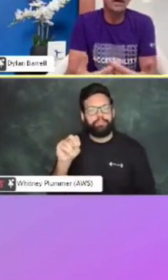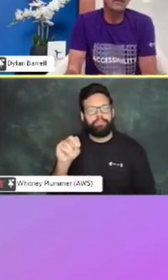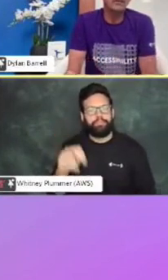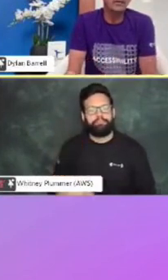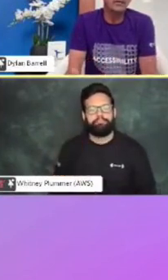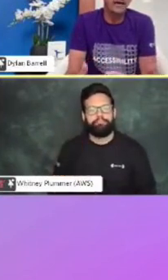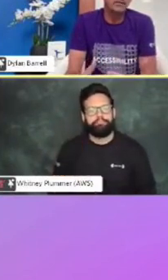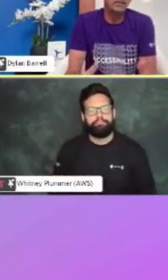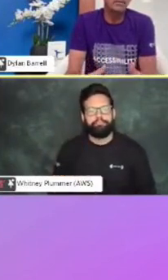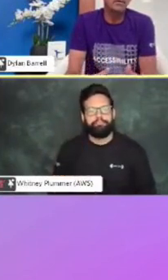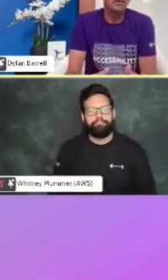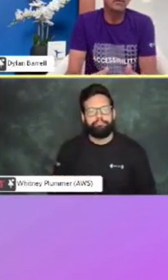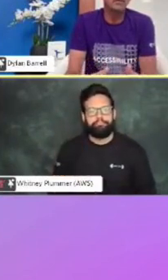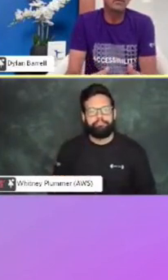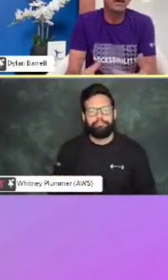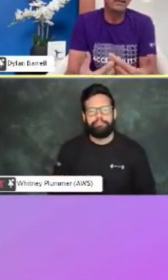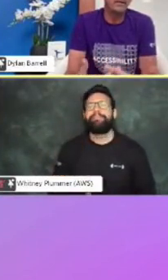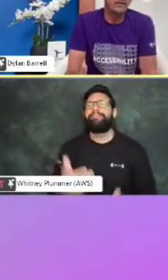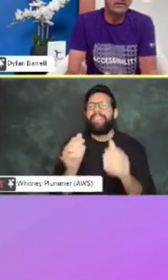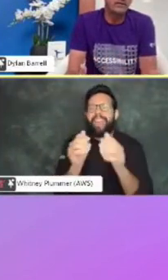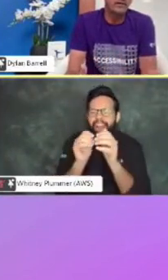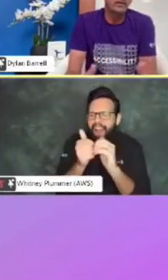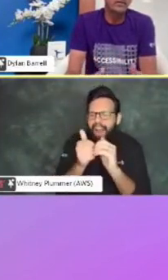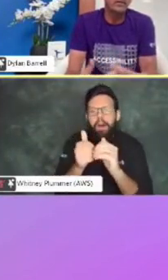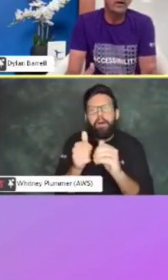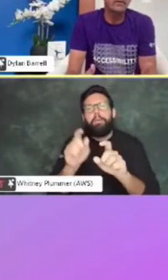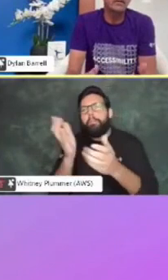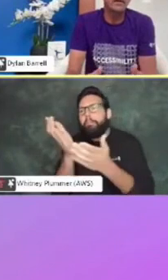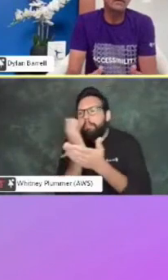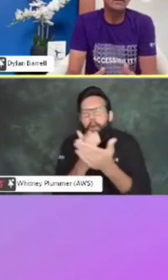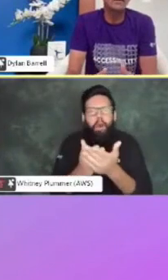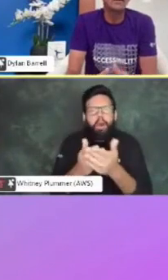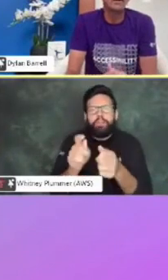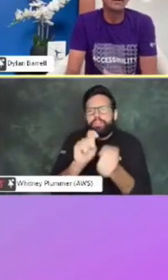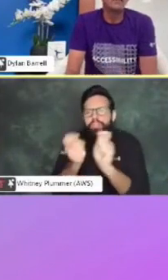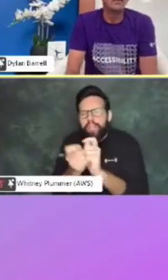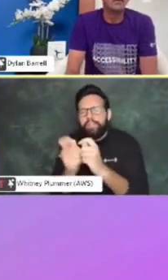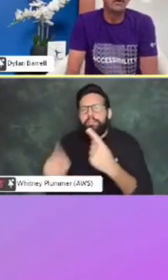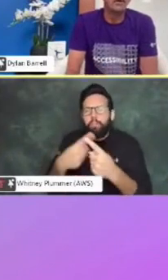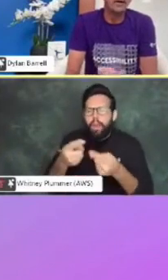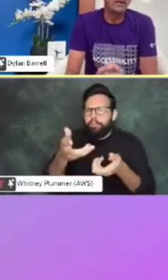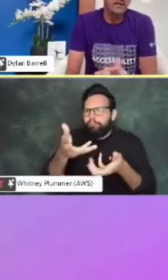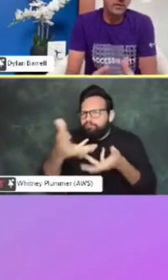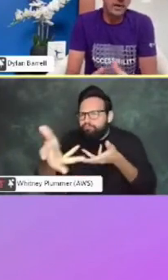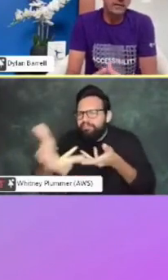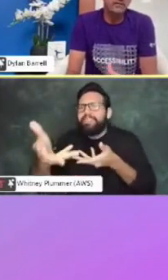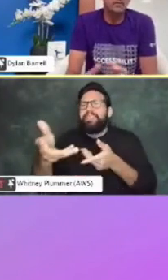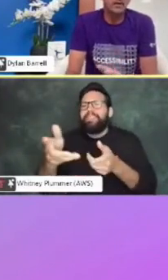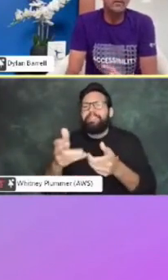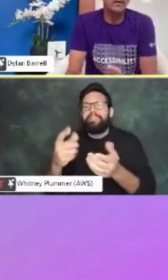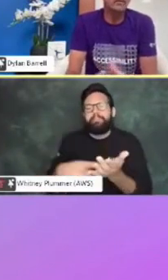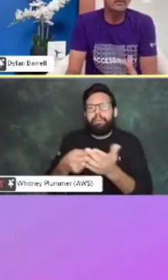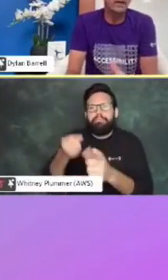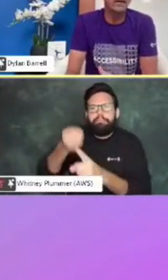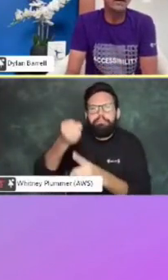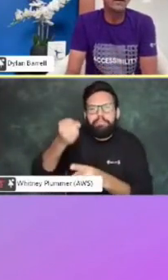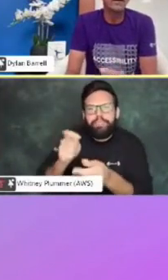as you interact with them. So as they receive focus or harvest states or as they change from one state to another,